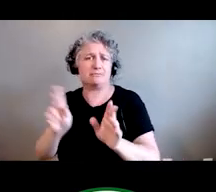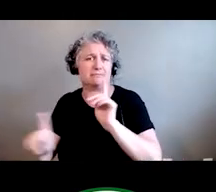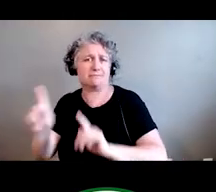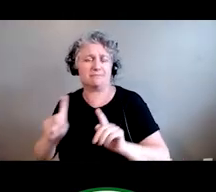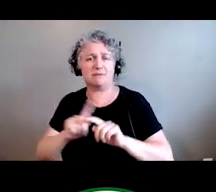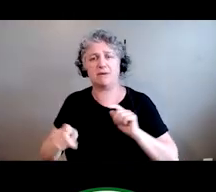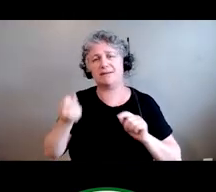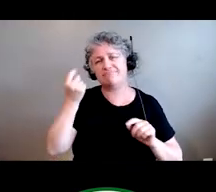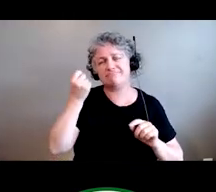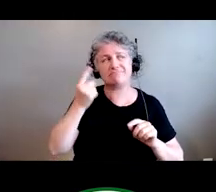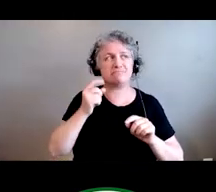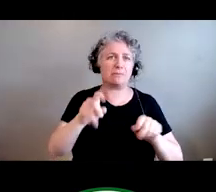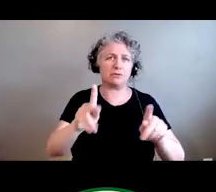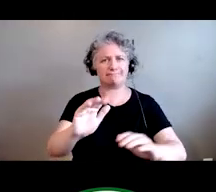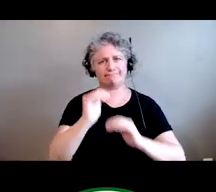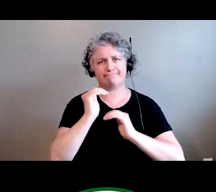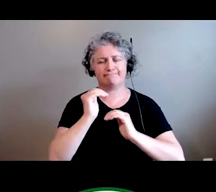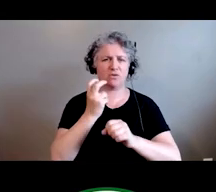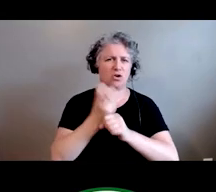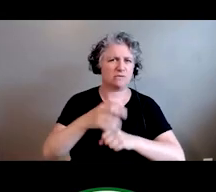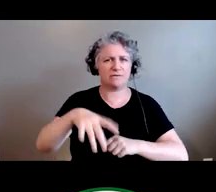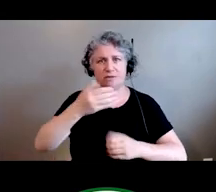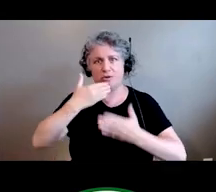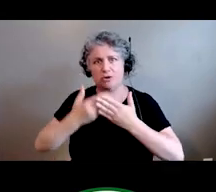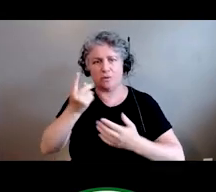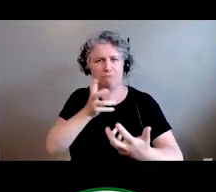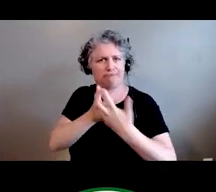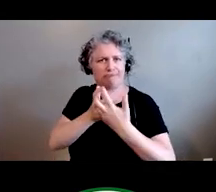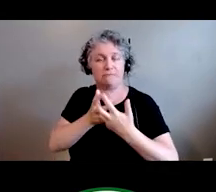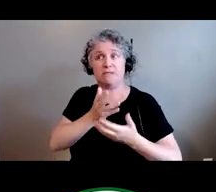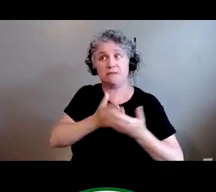to share those. However, if people asked about parts of the province that we hadn't personally